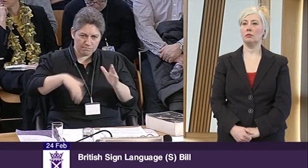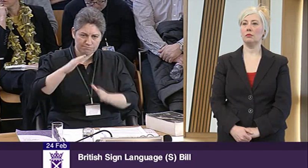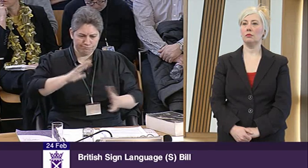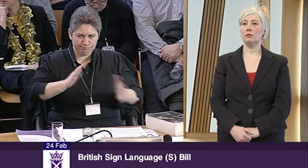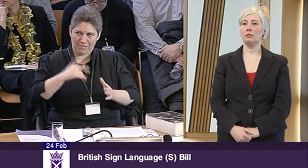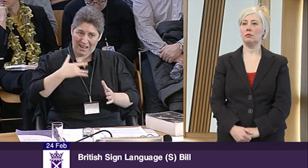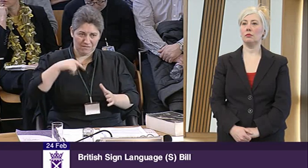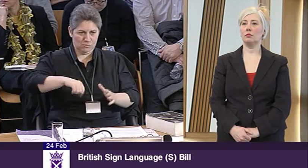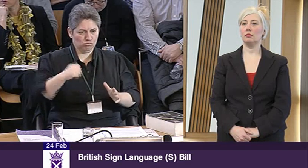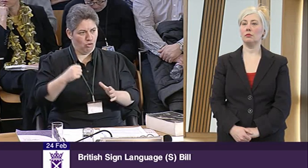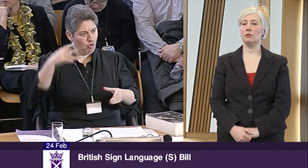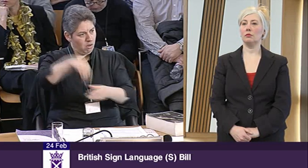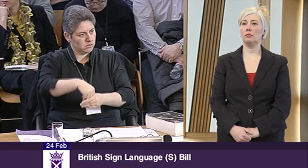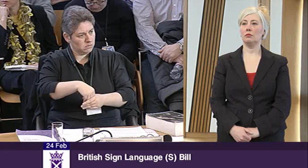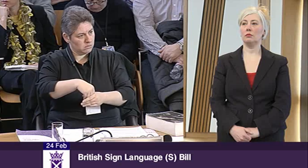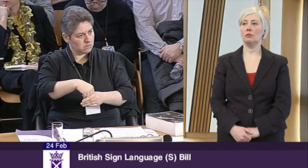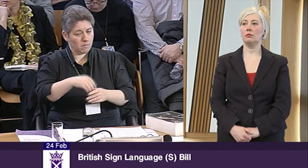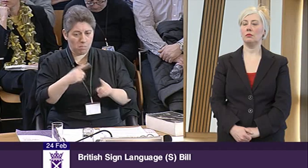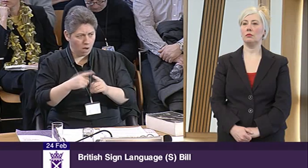of the community into the strategy. The vast majority of advisory group members—75 per